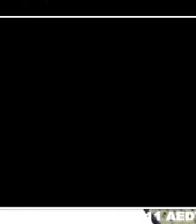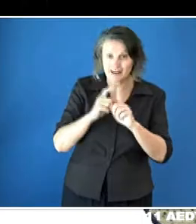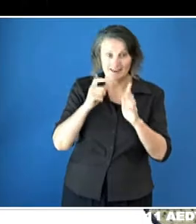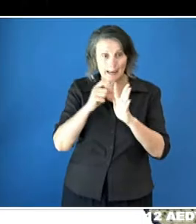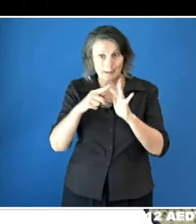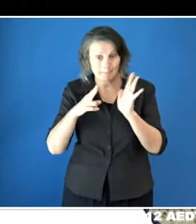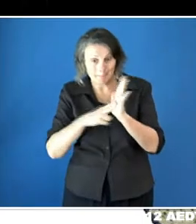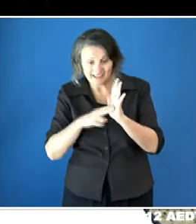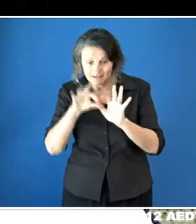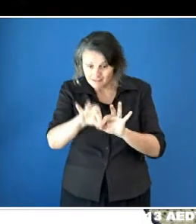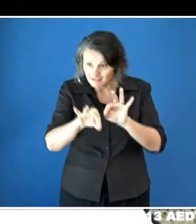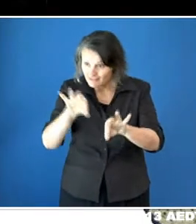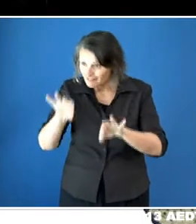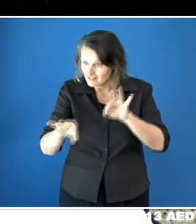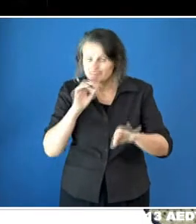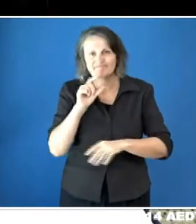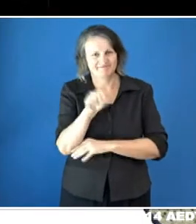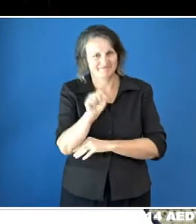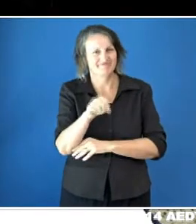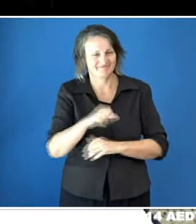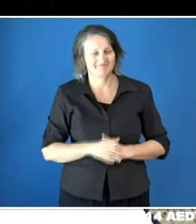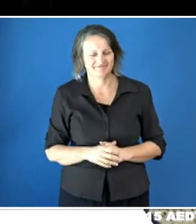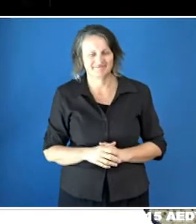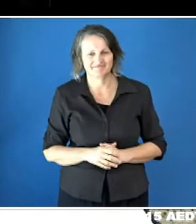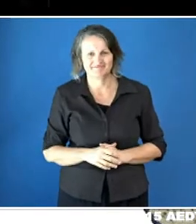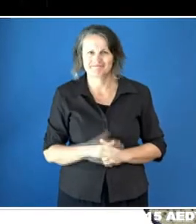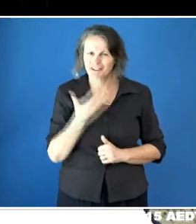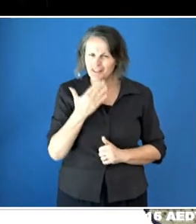places. MS CRAWFORD: Yes. So work around. Thank you for telling us about that.